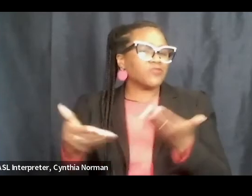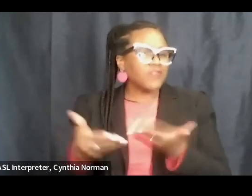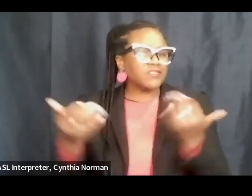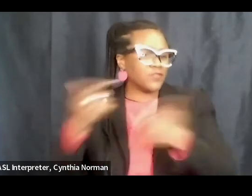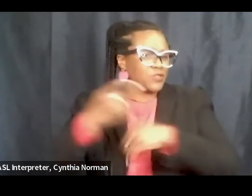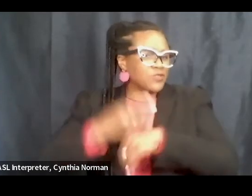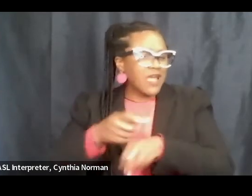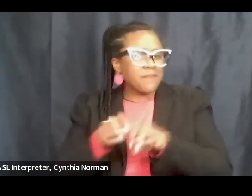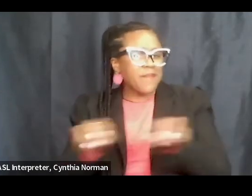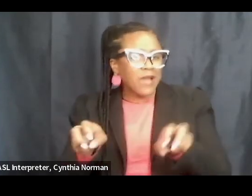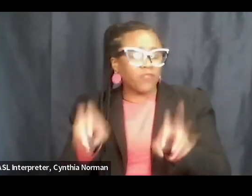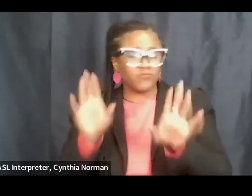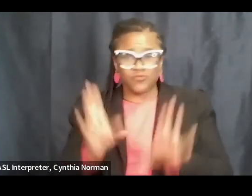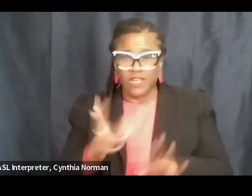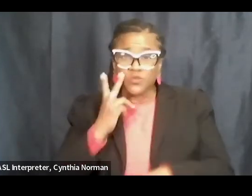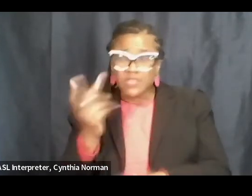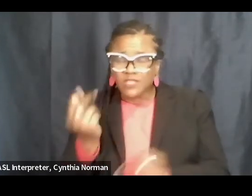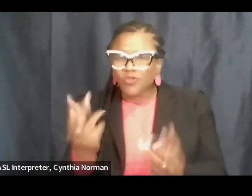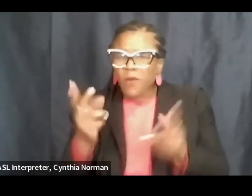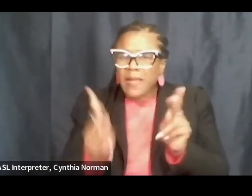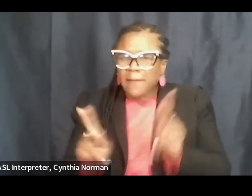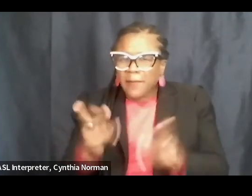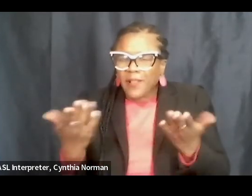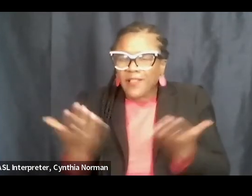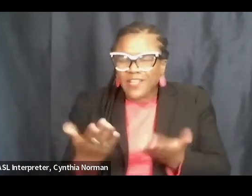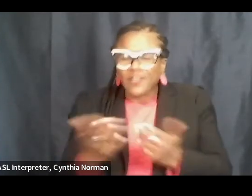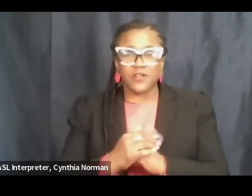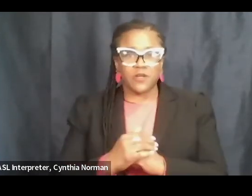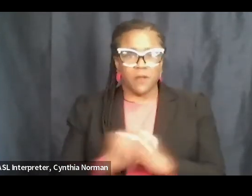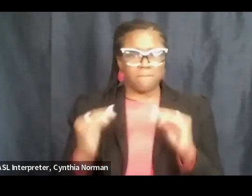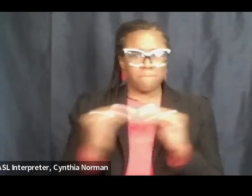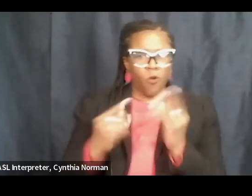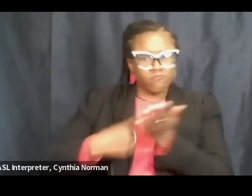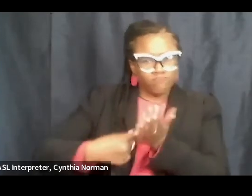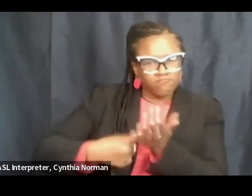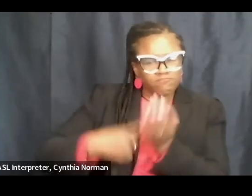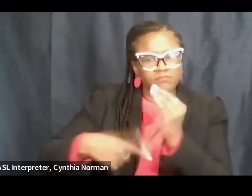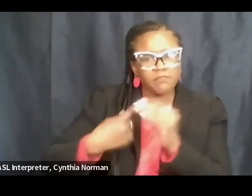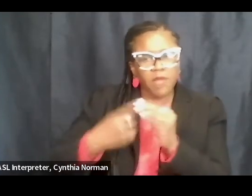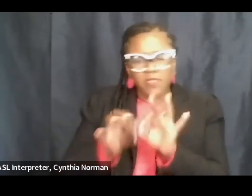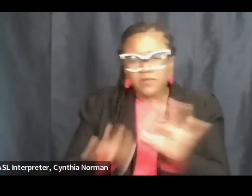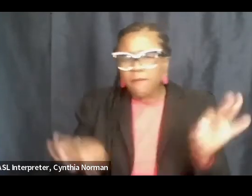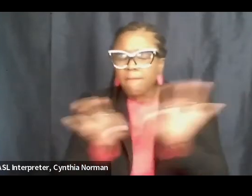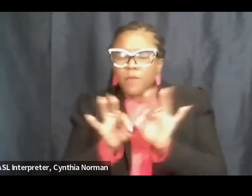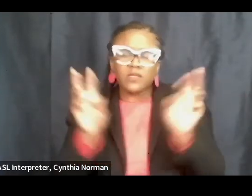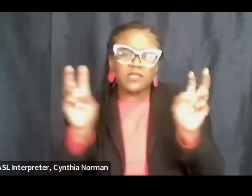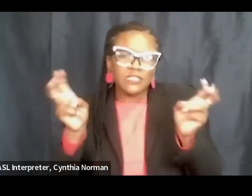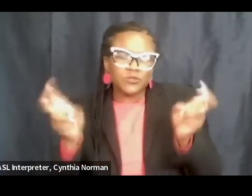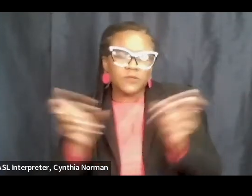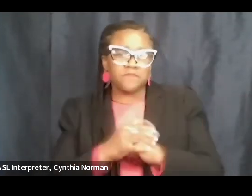It's great to see so many people here to learn more about this important issue and expanding and strengthening the rights of people with disabilities